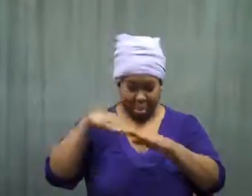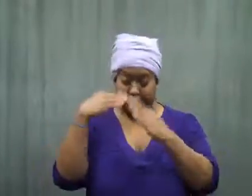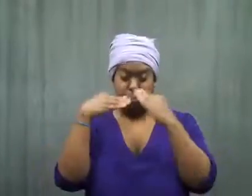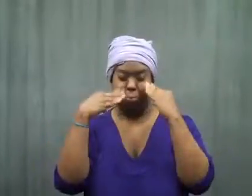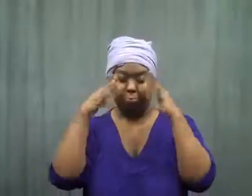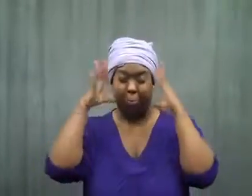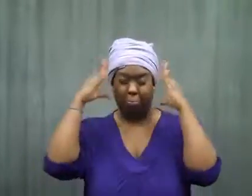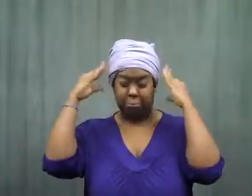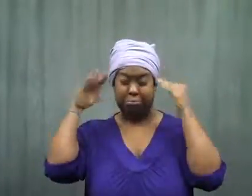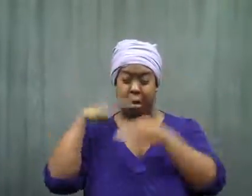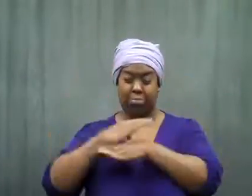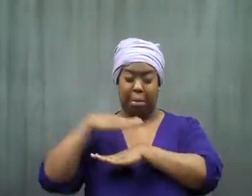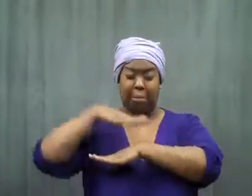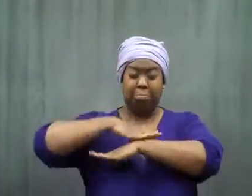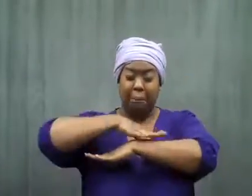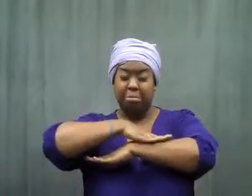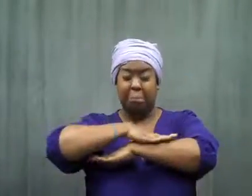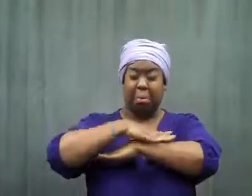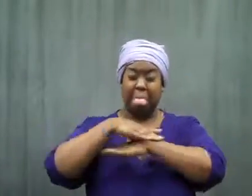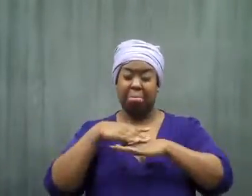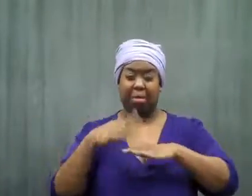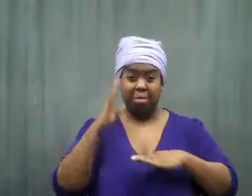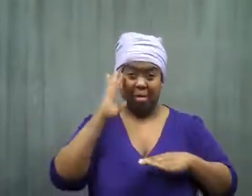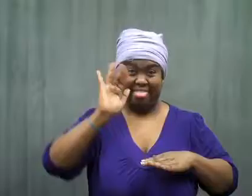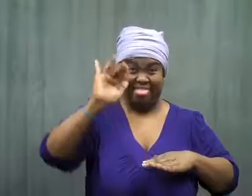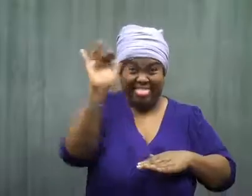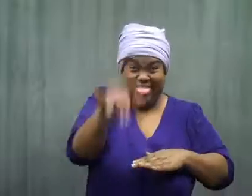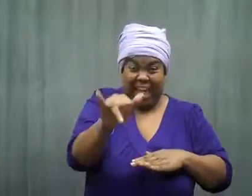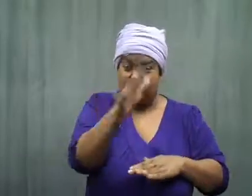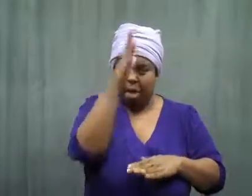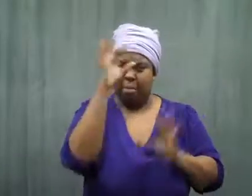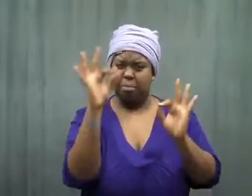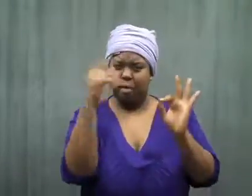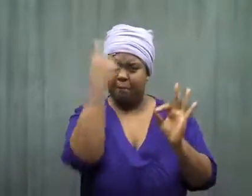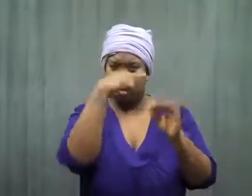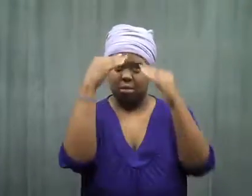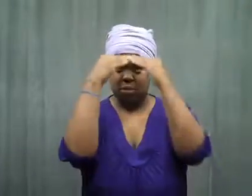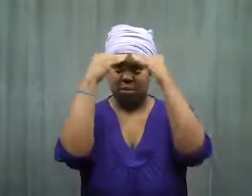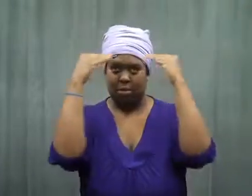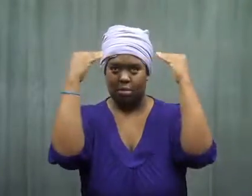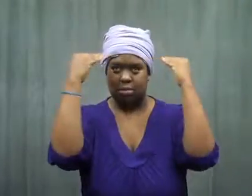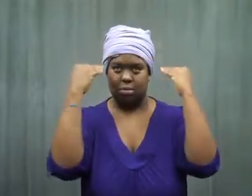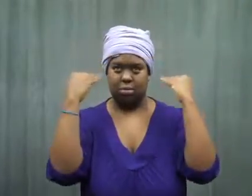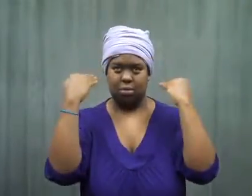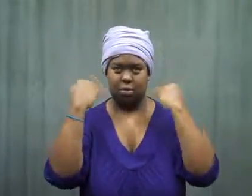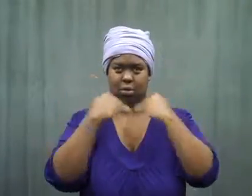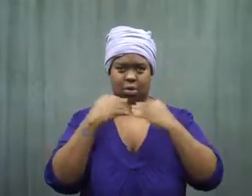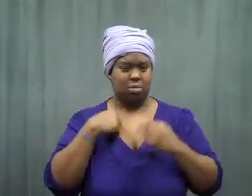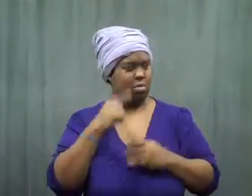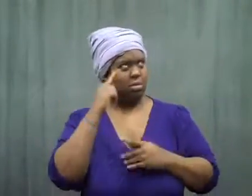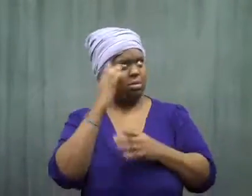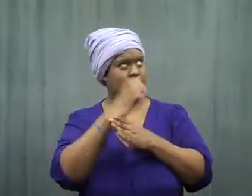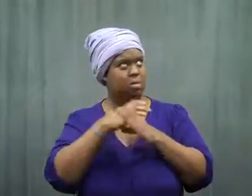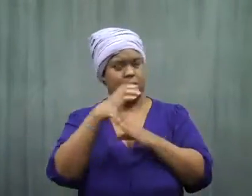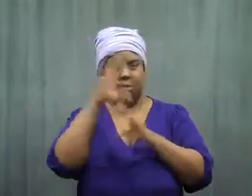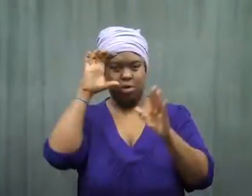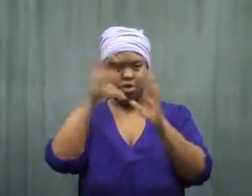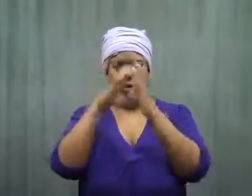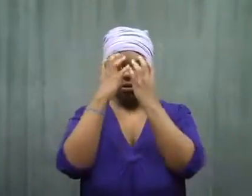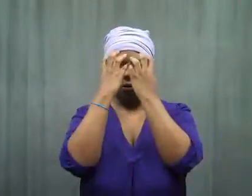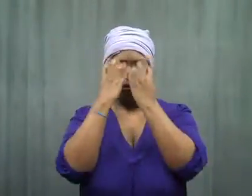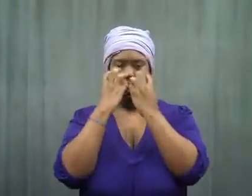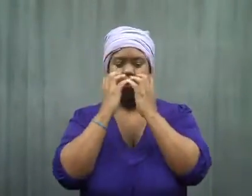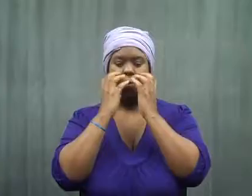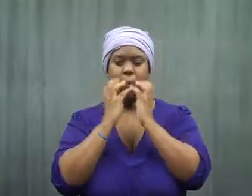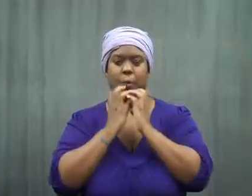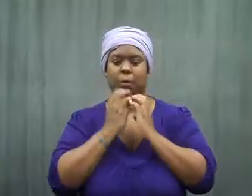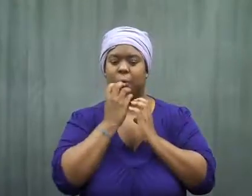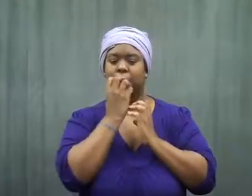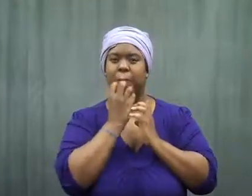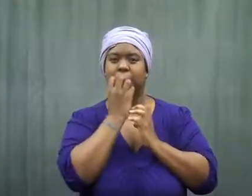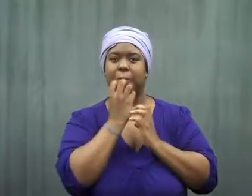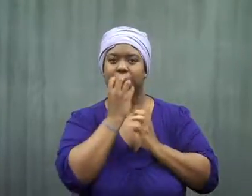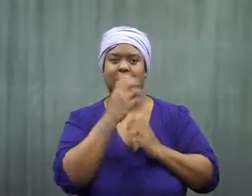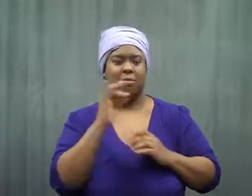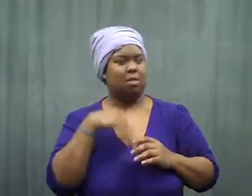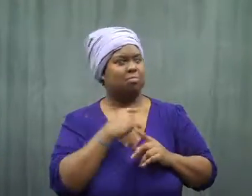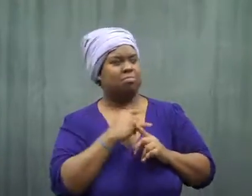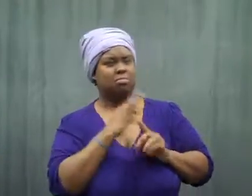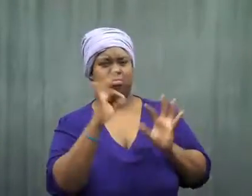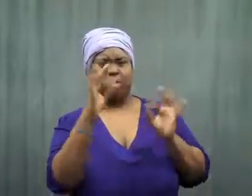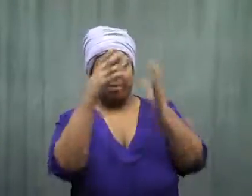It changes shape, well, the guy had a Transformer shaped face.